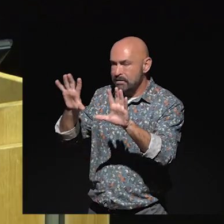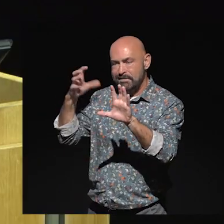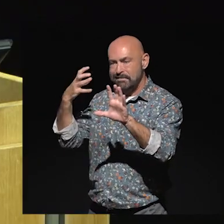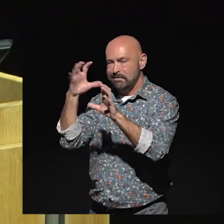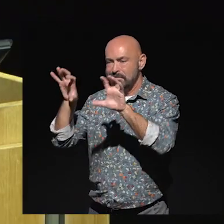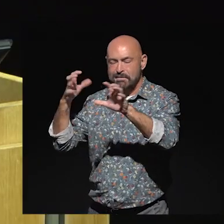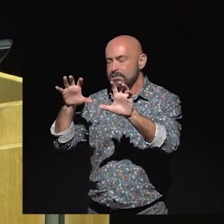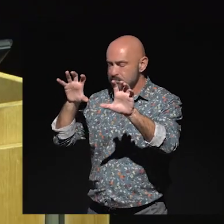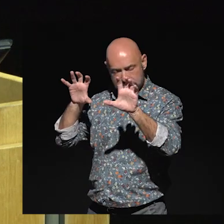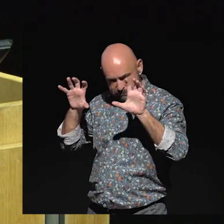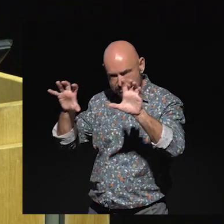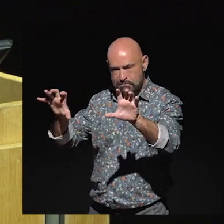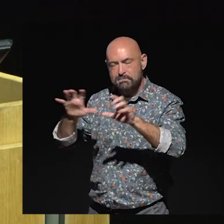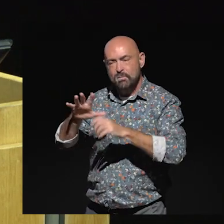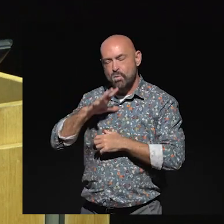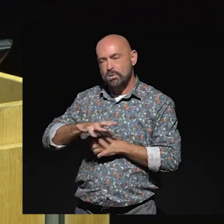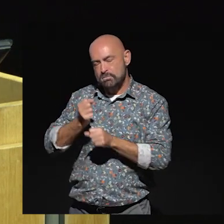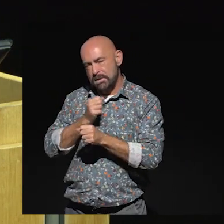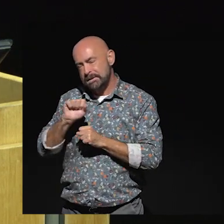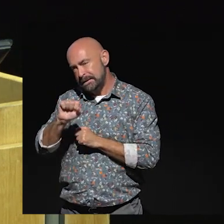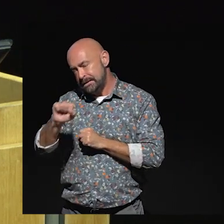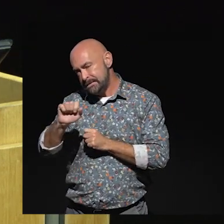in order to make his point.